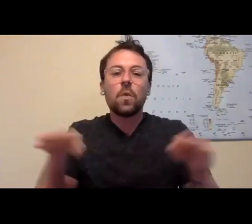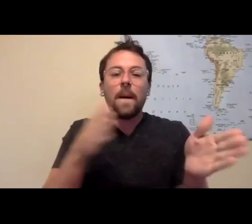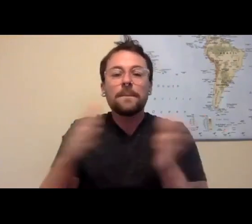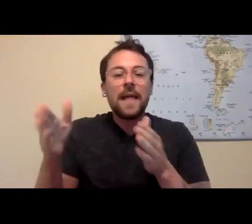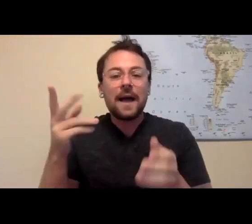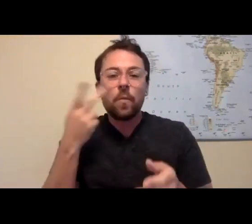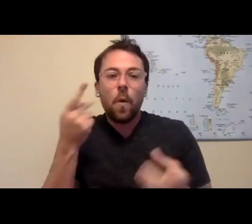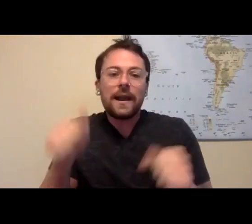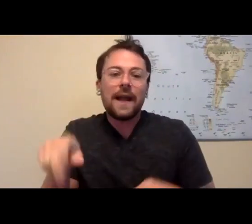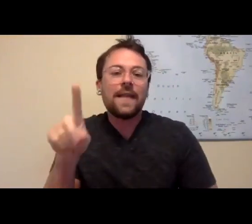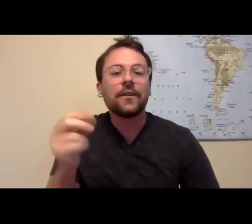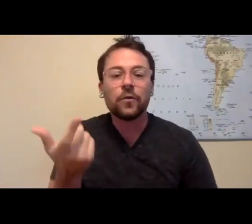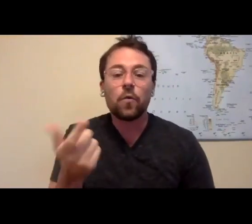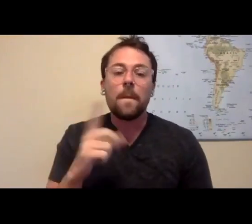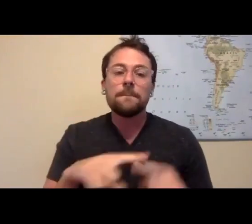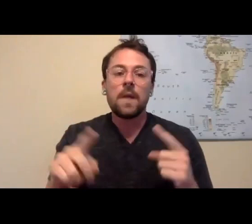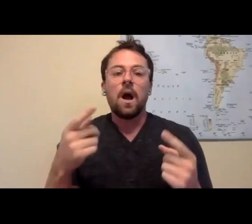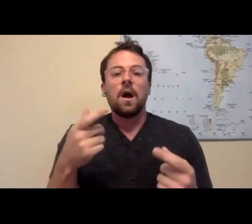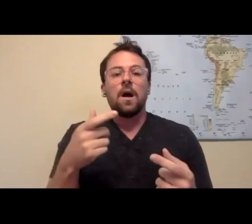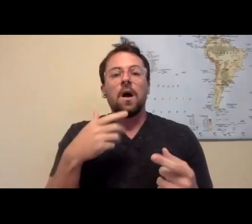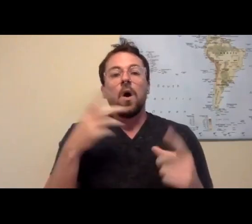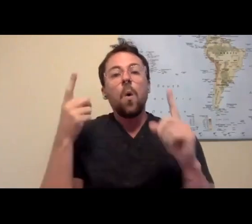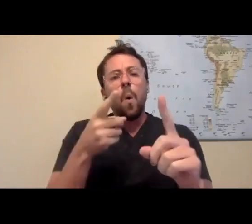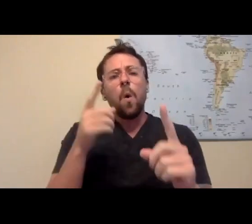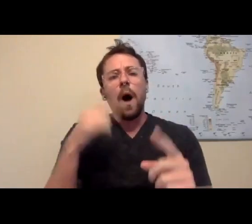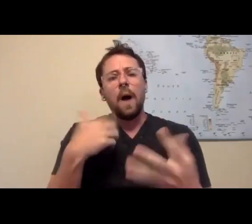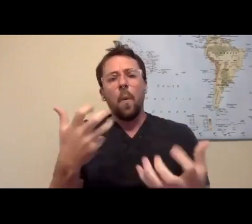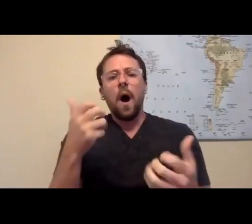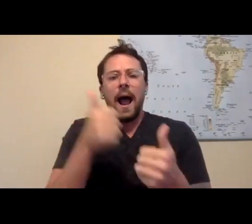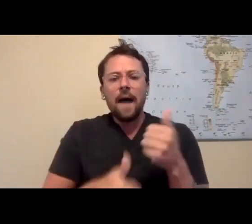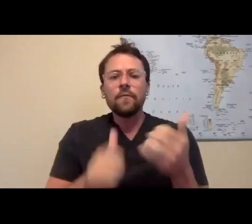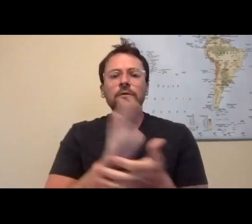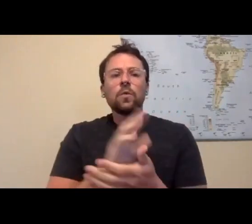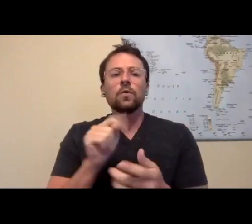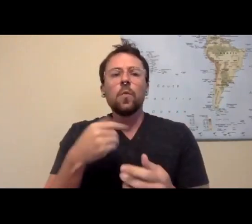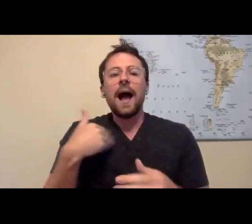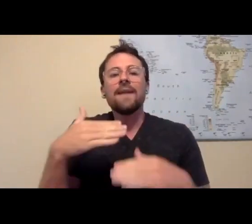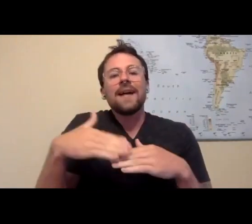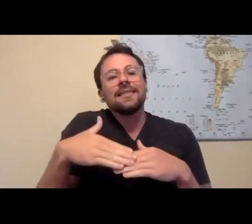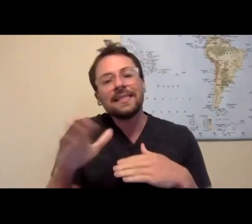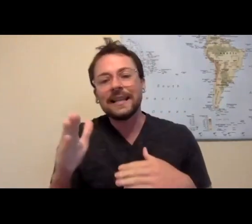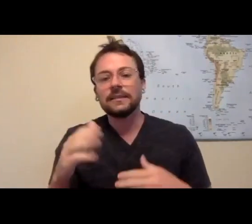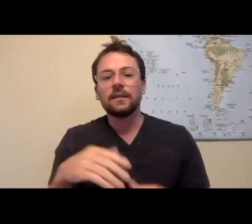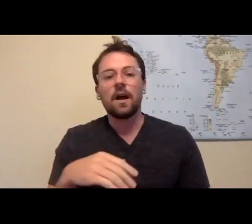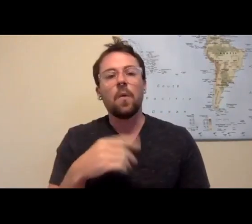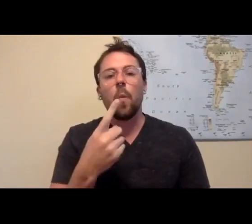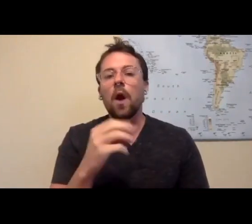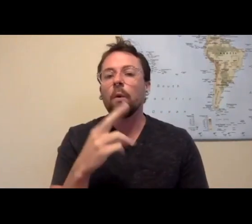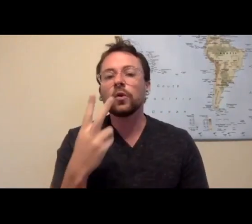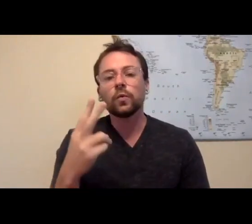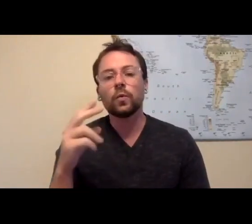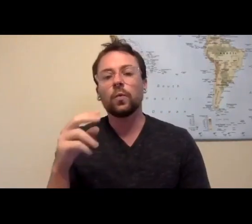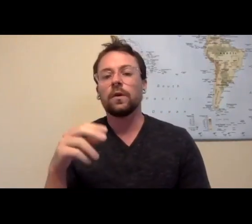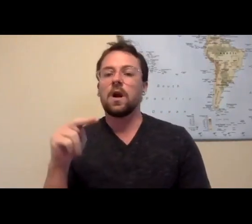And so that's going to require a deeper dive into how you can implement a system like this.